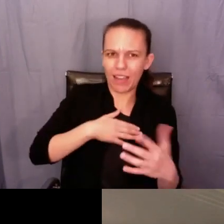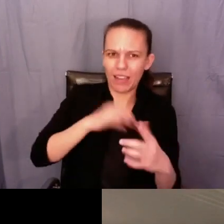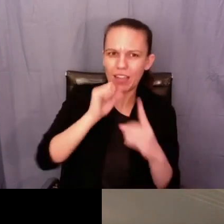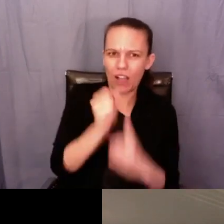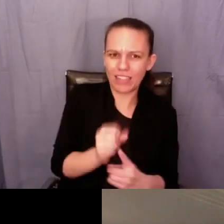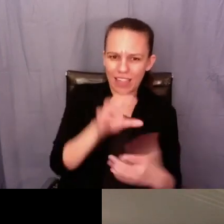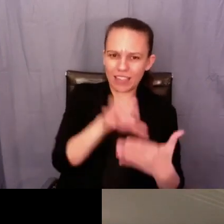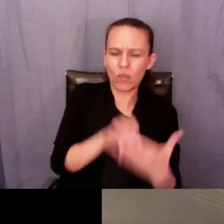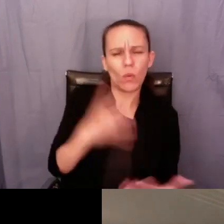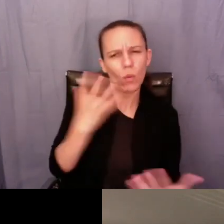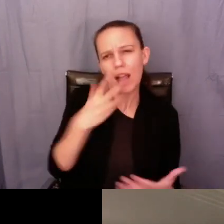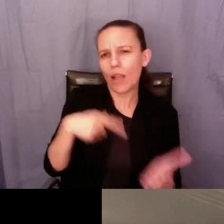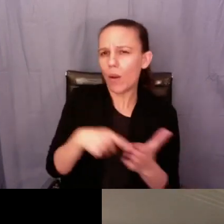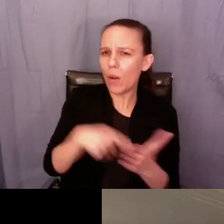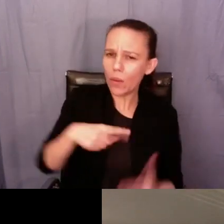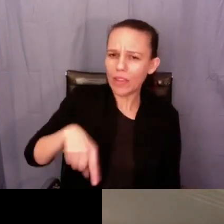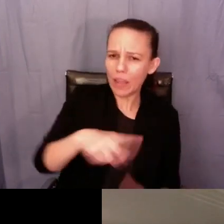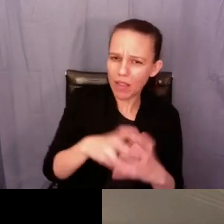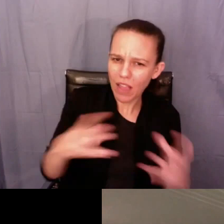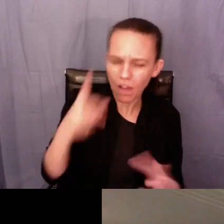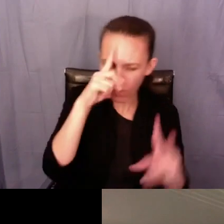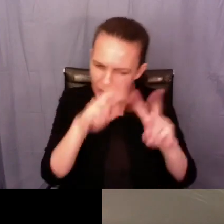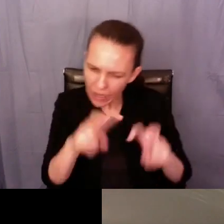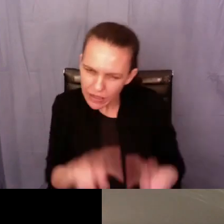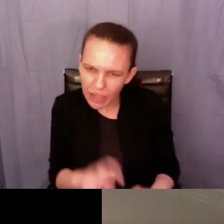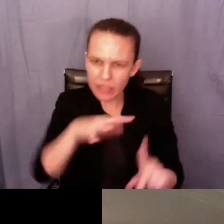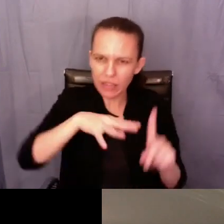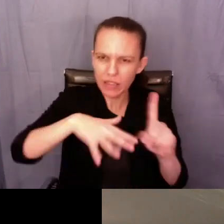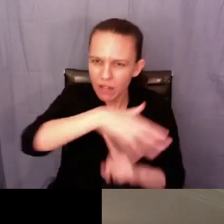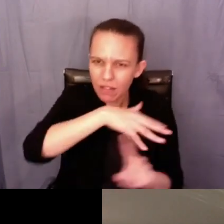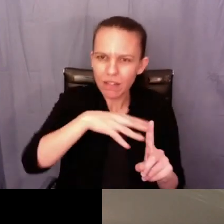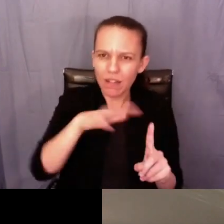them for looking at these contexts and really sort of thinking about okay so does this make